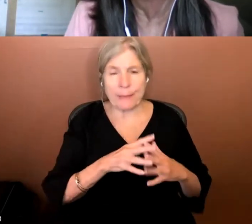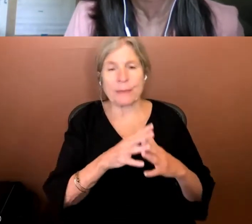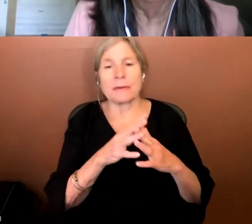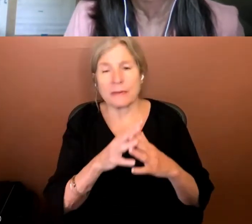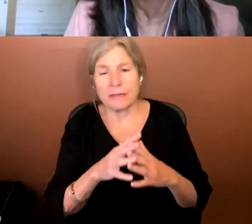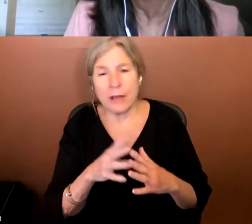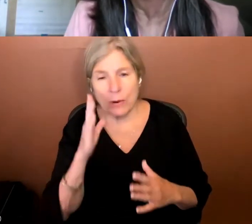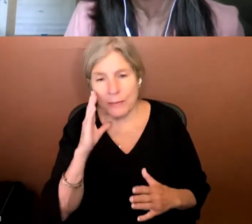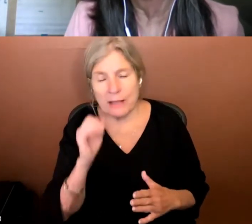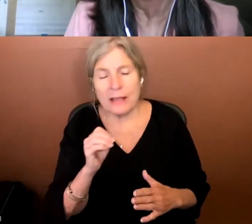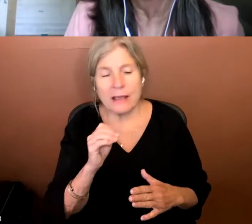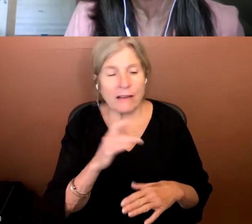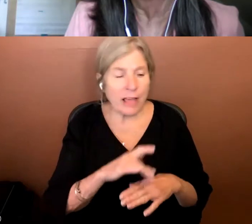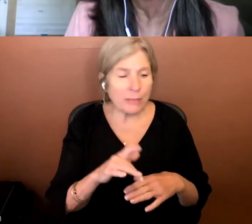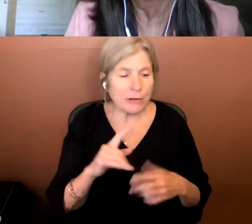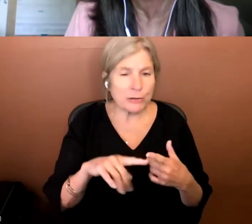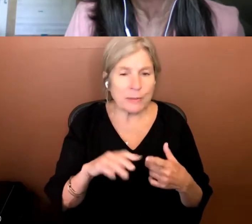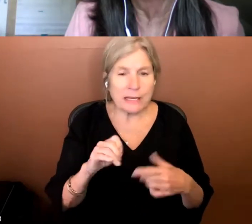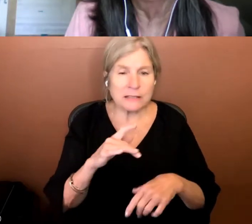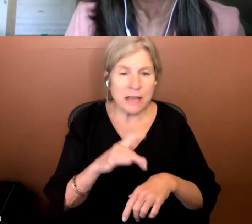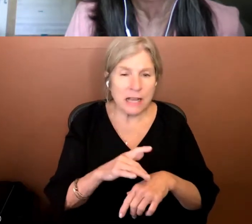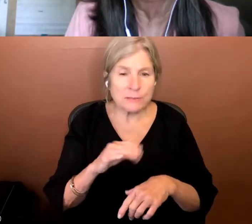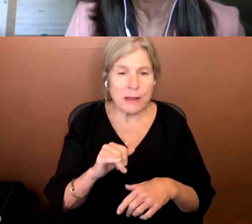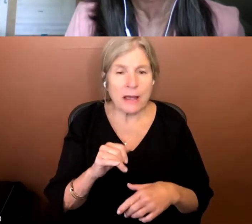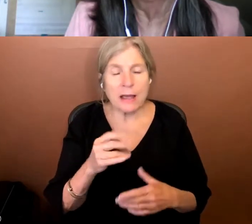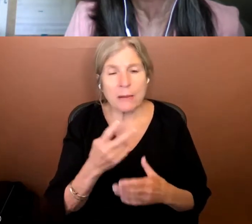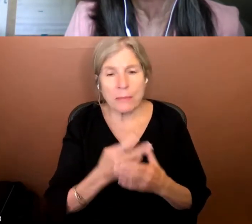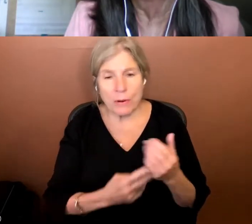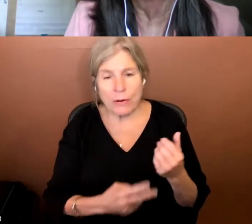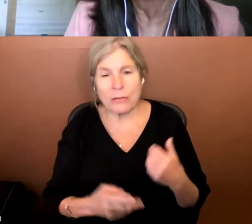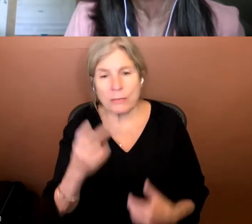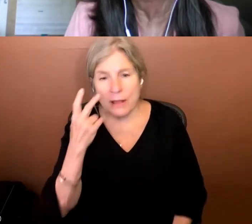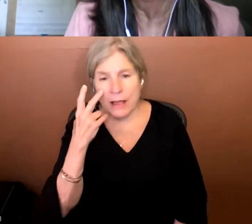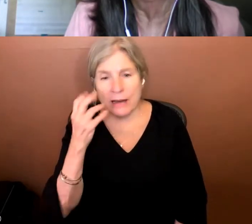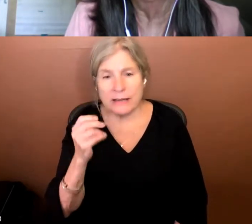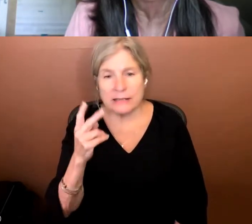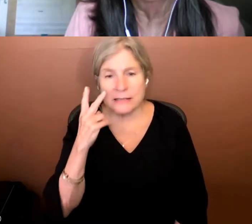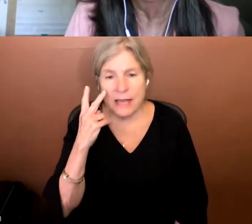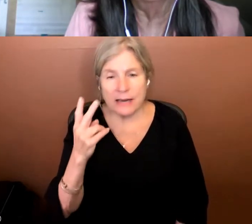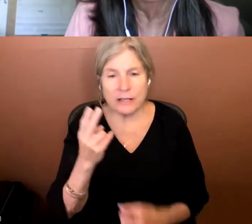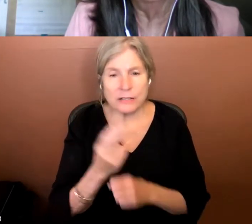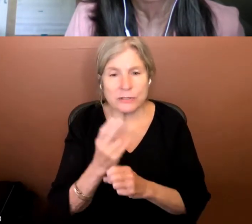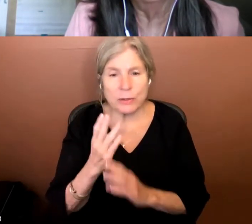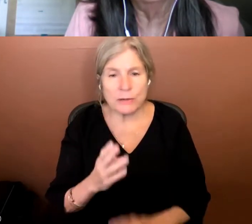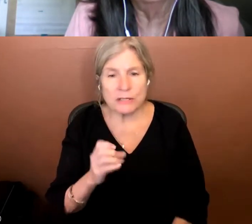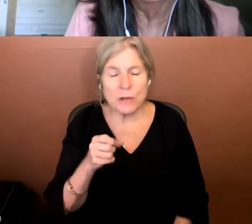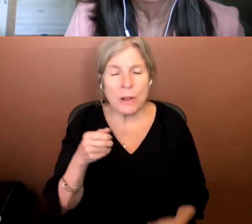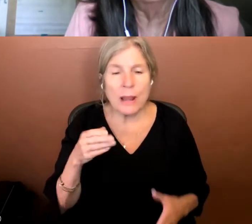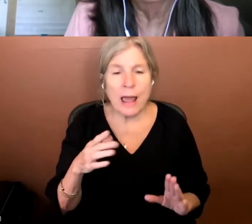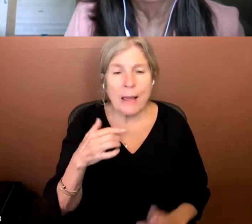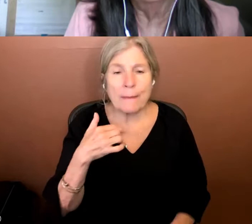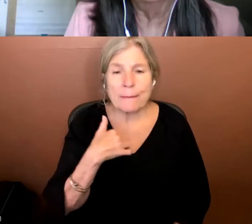be touched by both blind and sight ed ed consumers. So let me start with